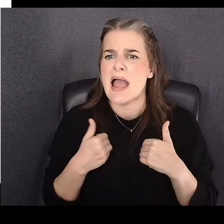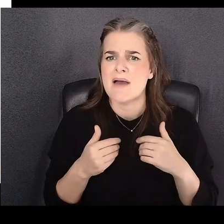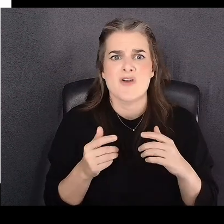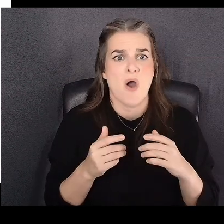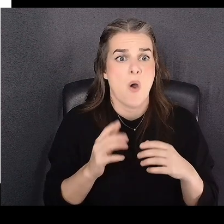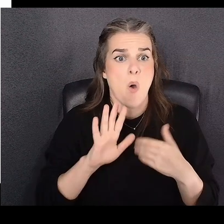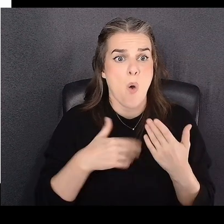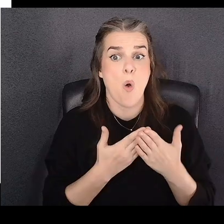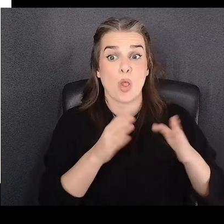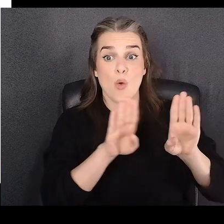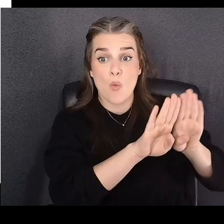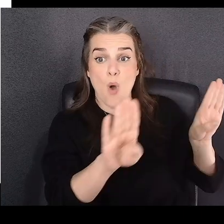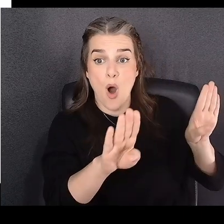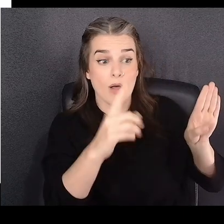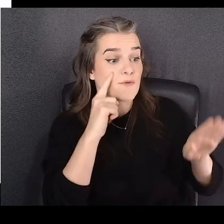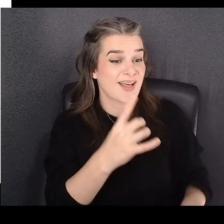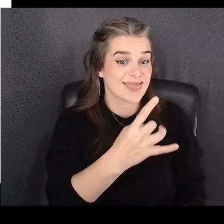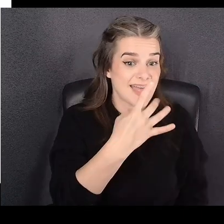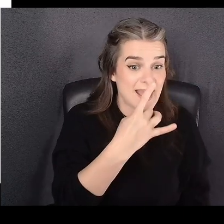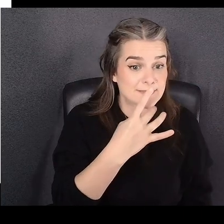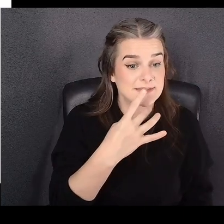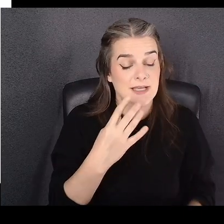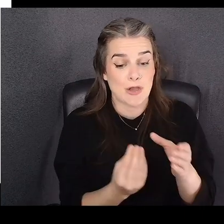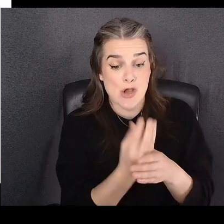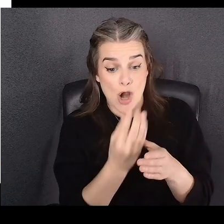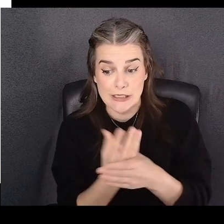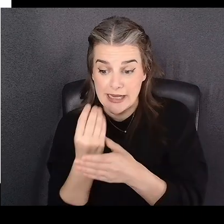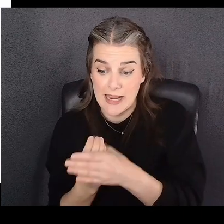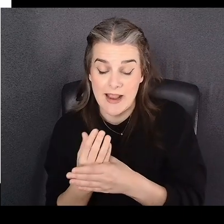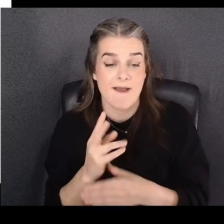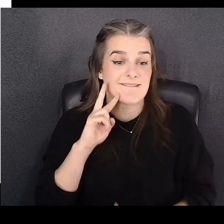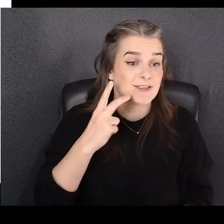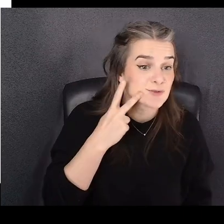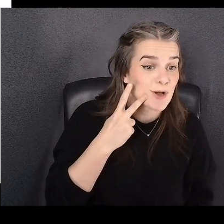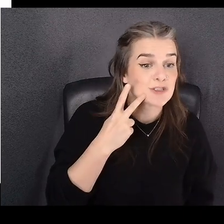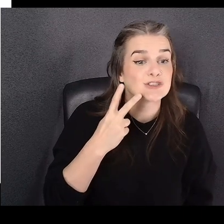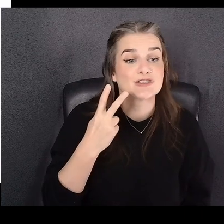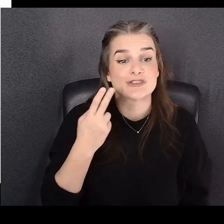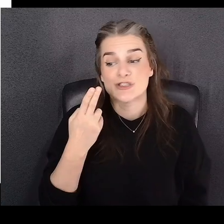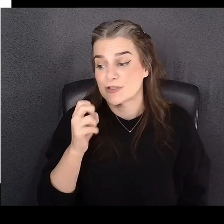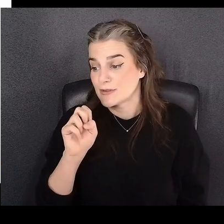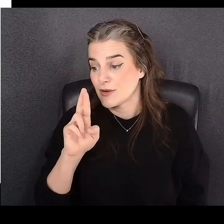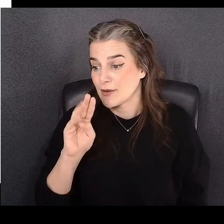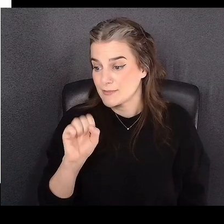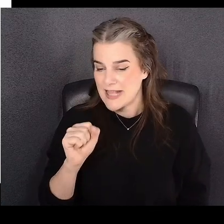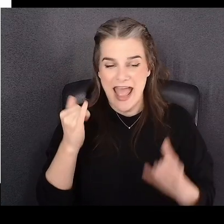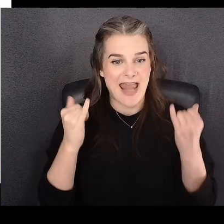and different vegetables and different herbs and all the different things. And now, Inglis just has plants of years and years,